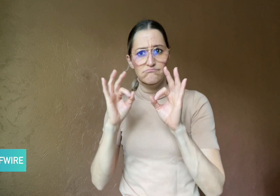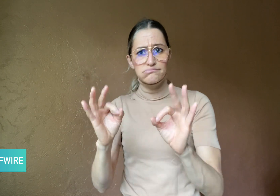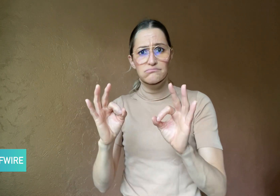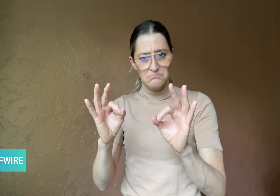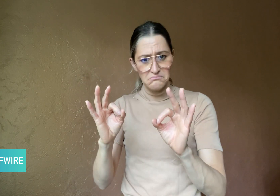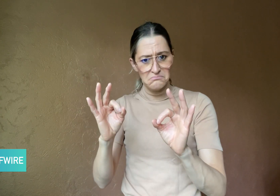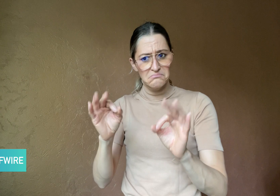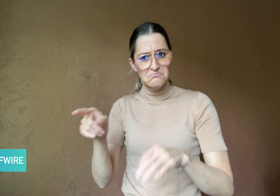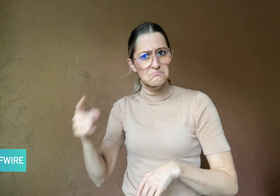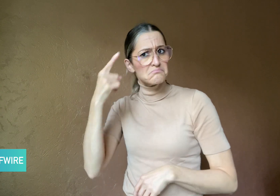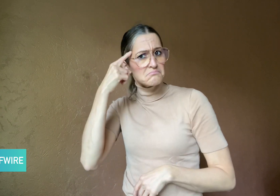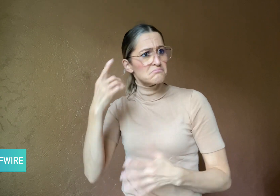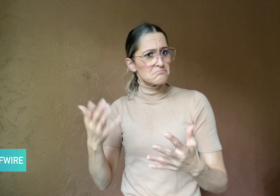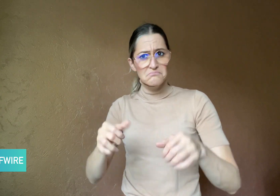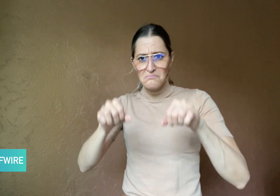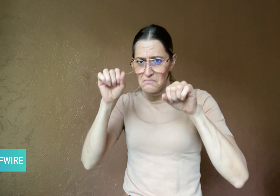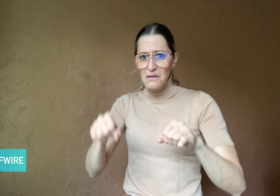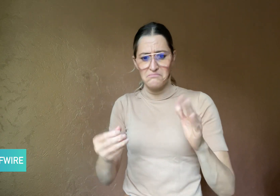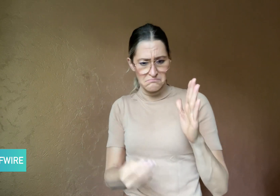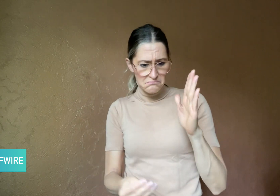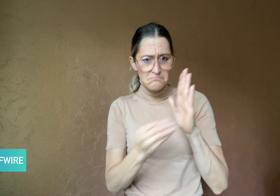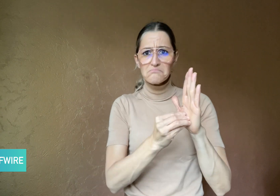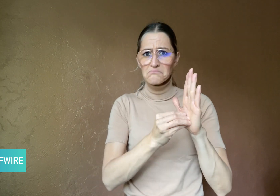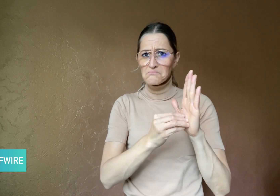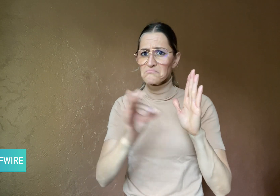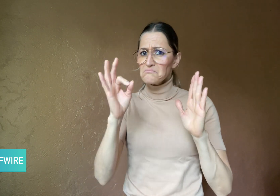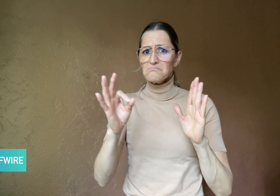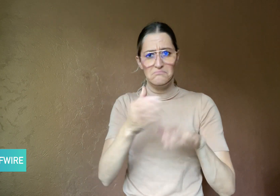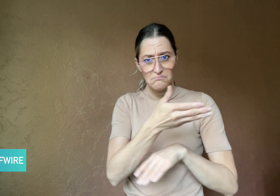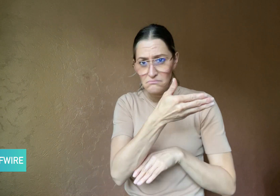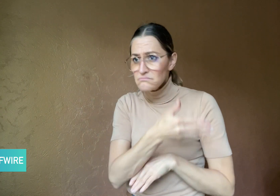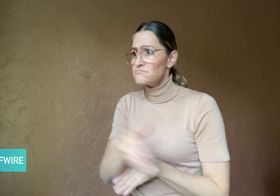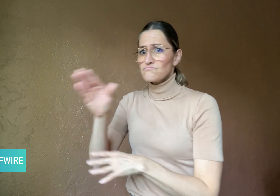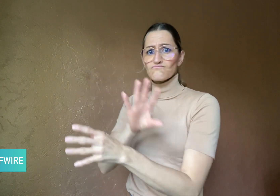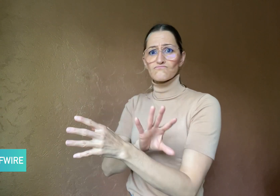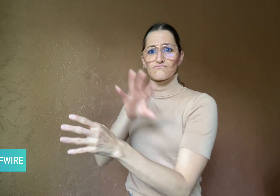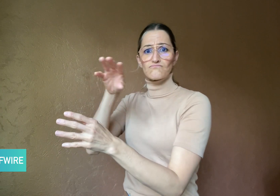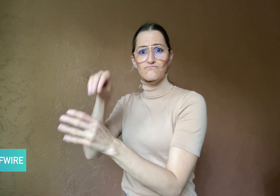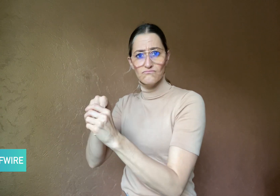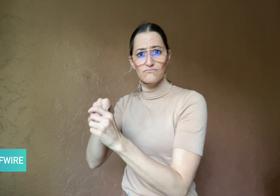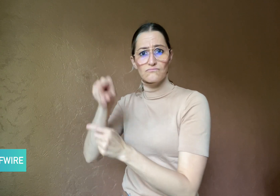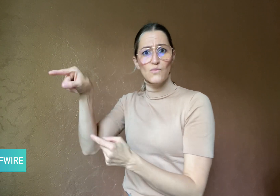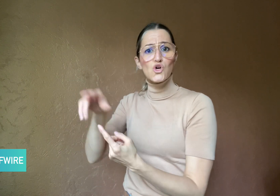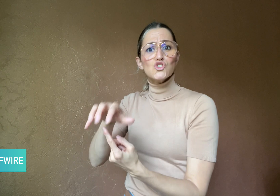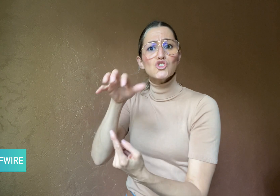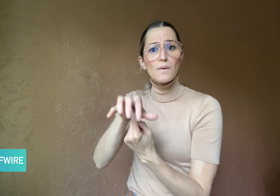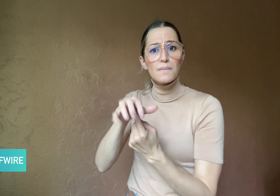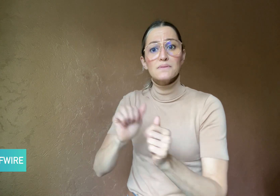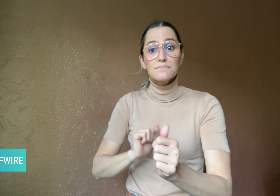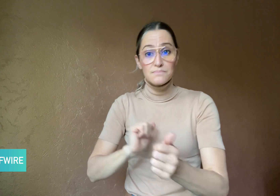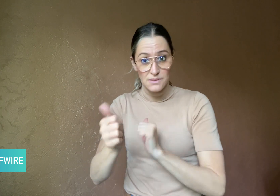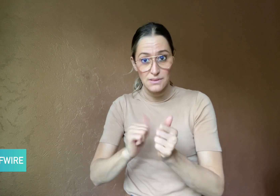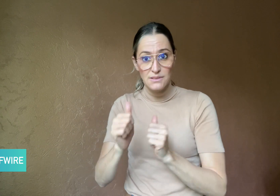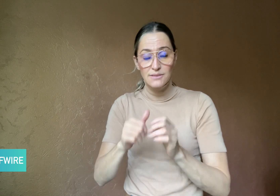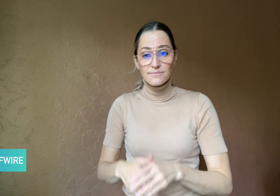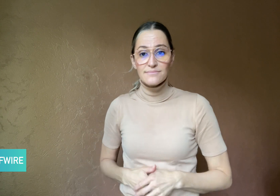to be able to participate in the Championships.